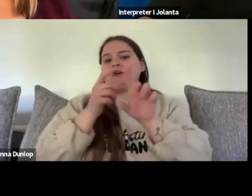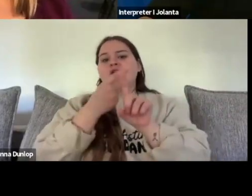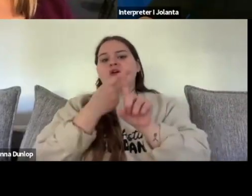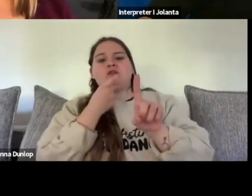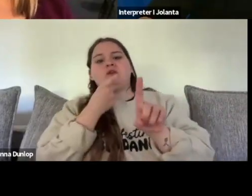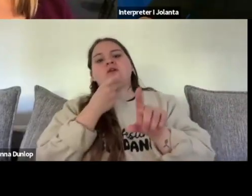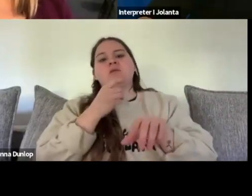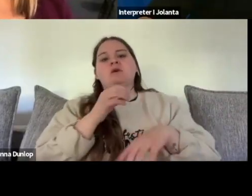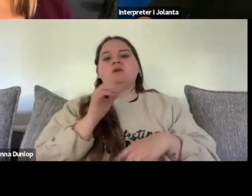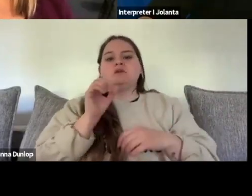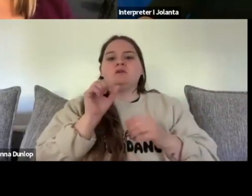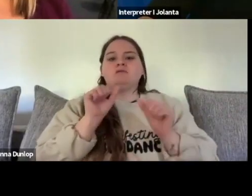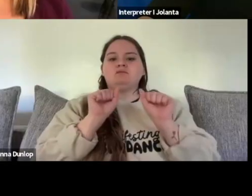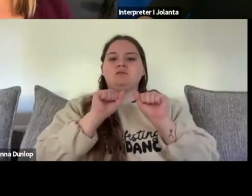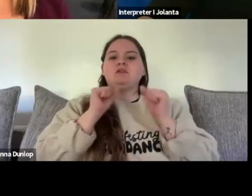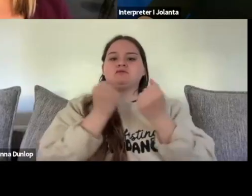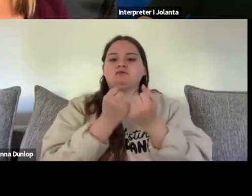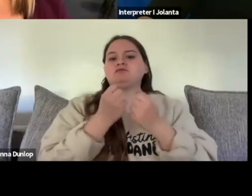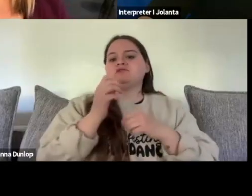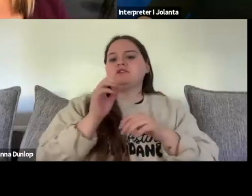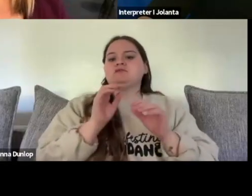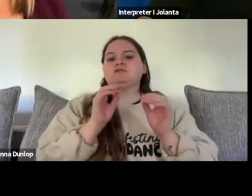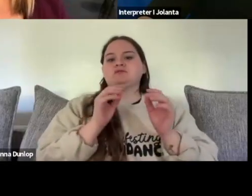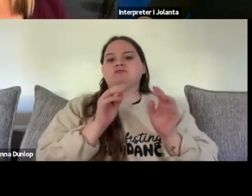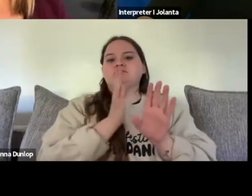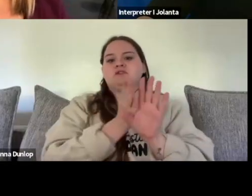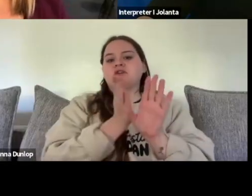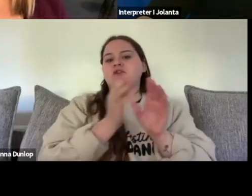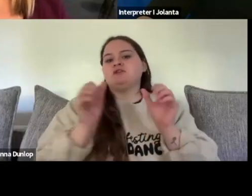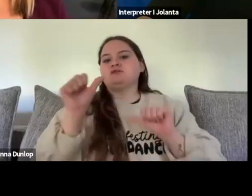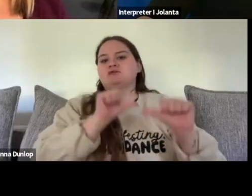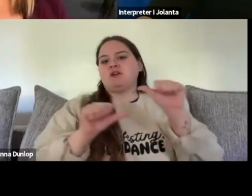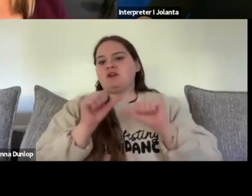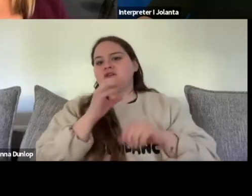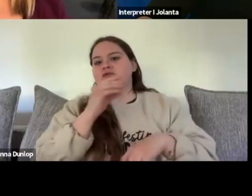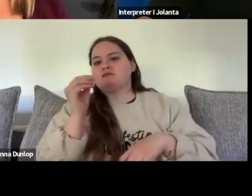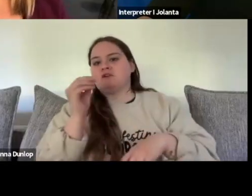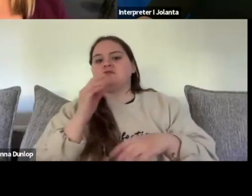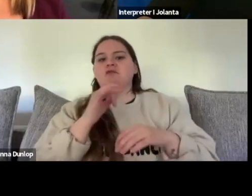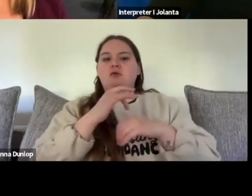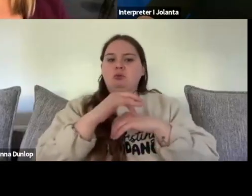she has received the rising star award from the association of psychological